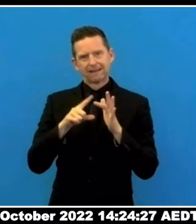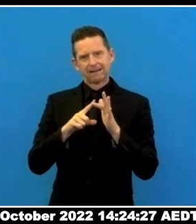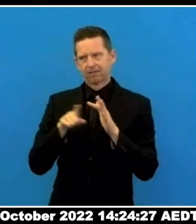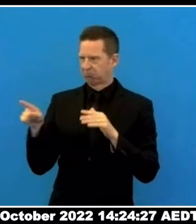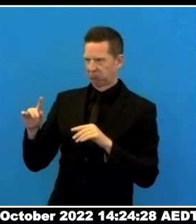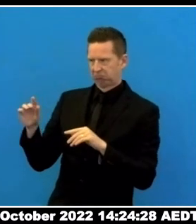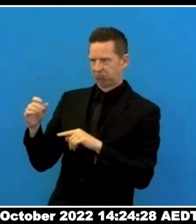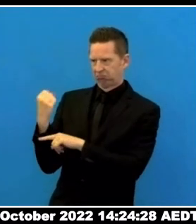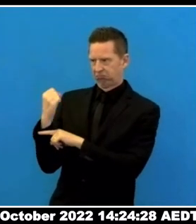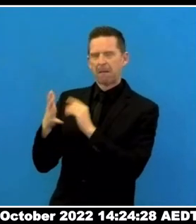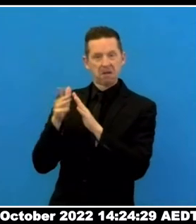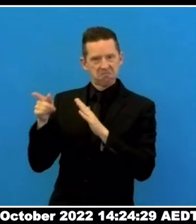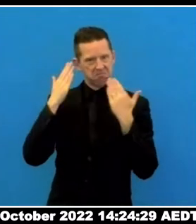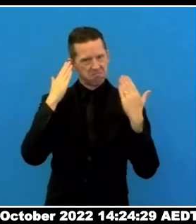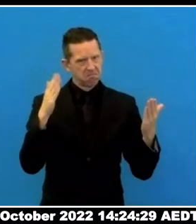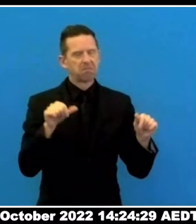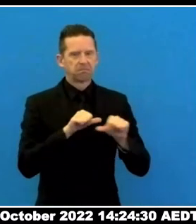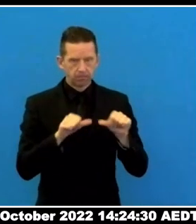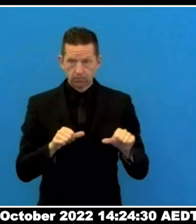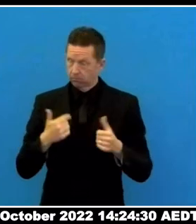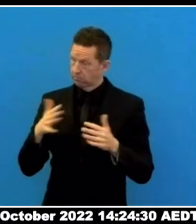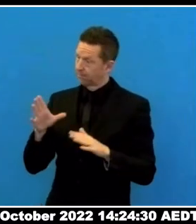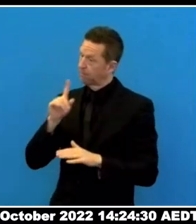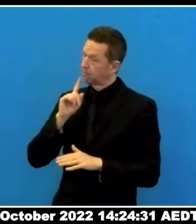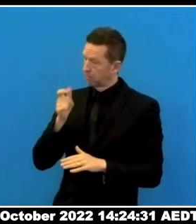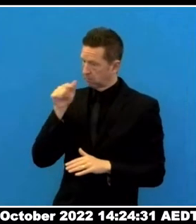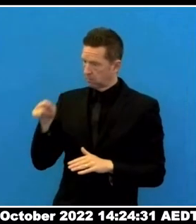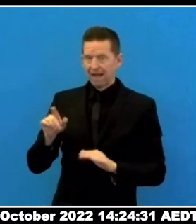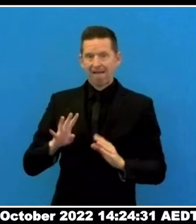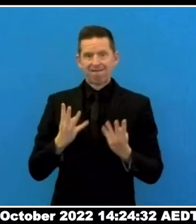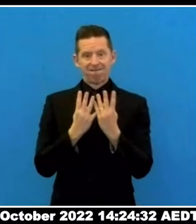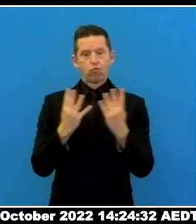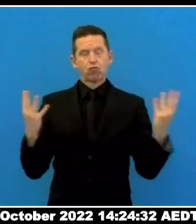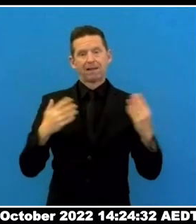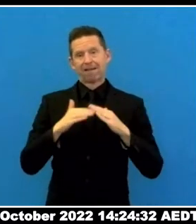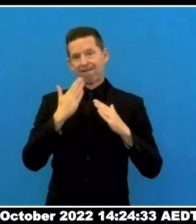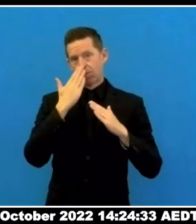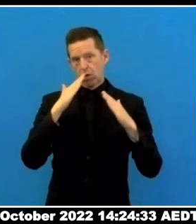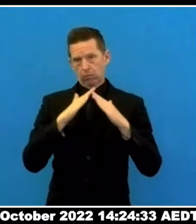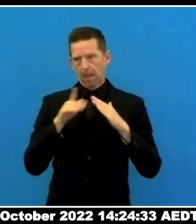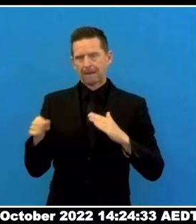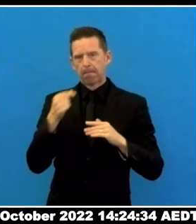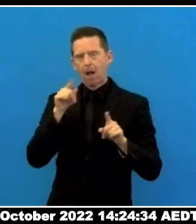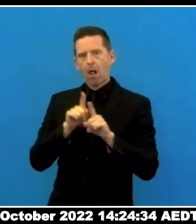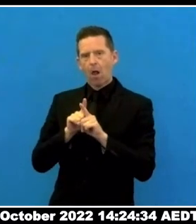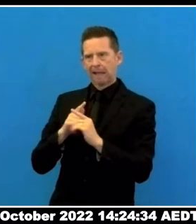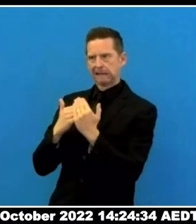Has anyone explained to you that a fence in your front yard might be a restrictive practice?